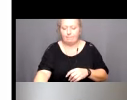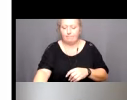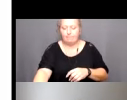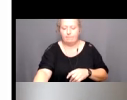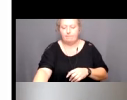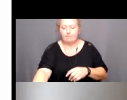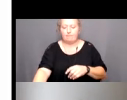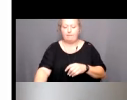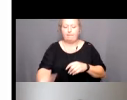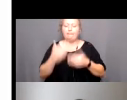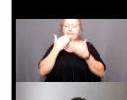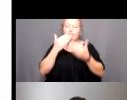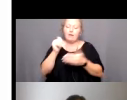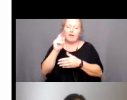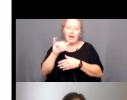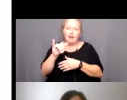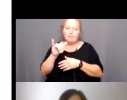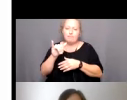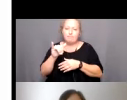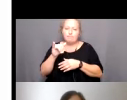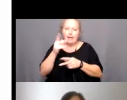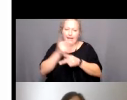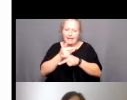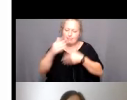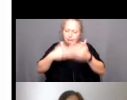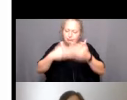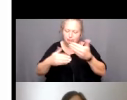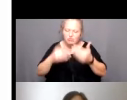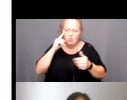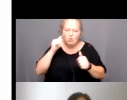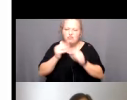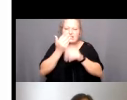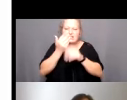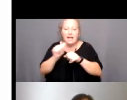we'll address any burning questions in the chat,